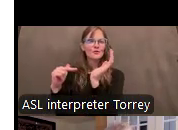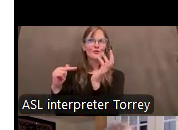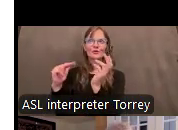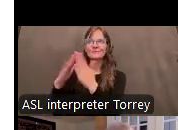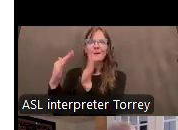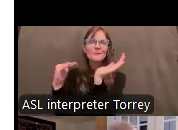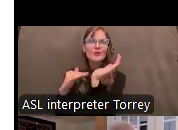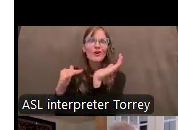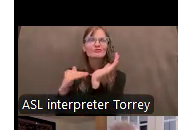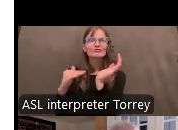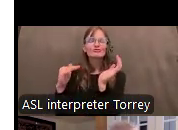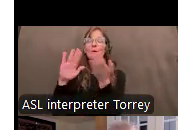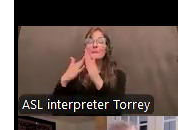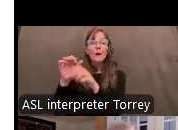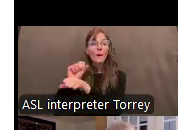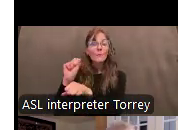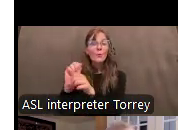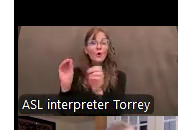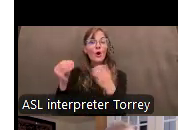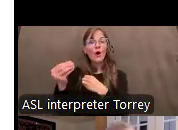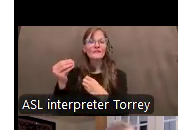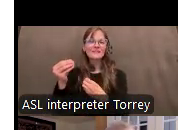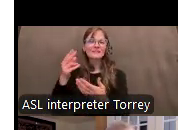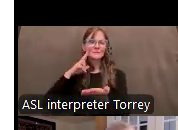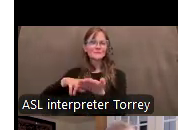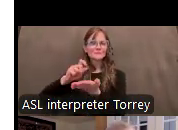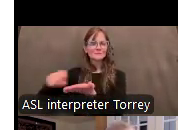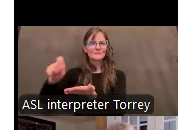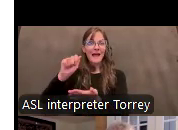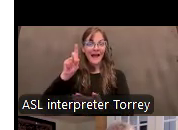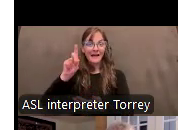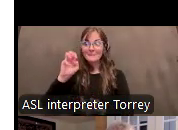You can begin now as a CDCP and get your first step.